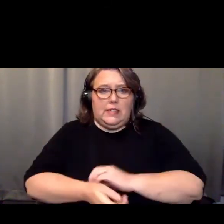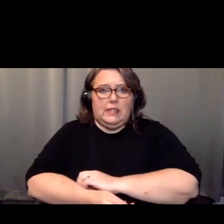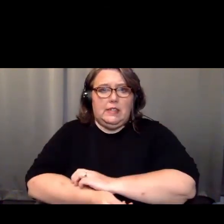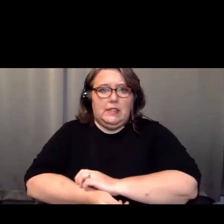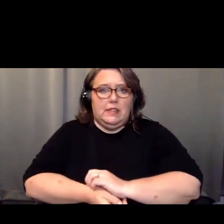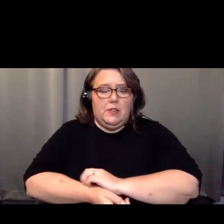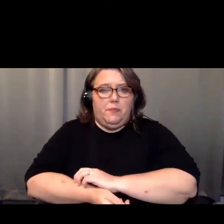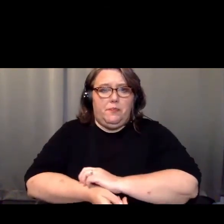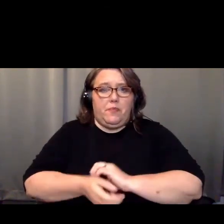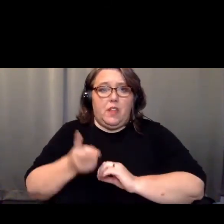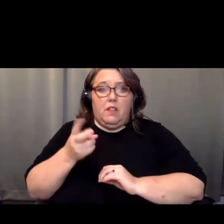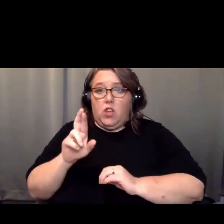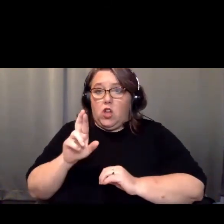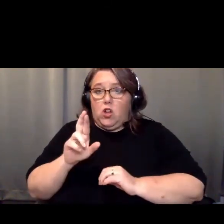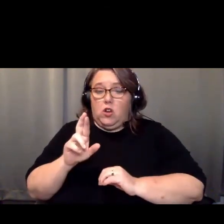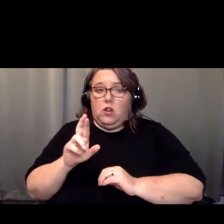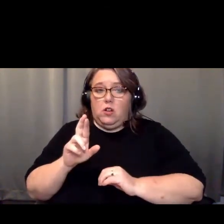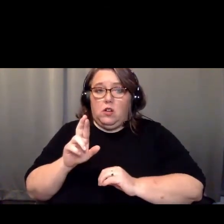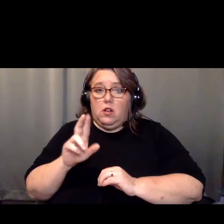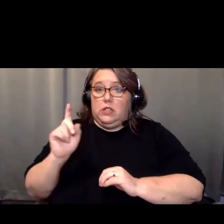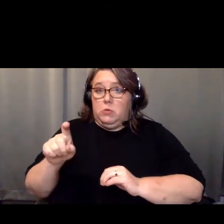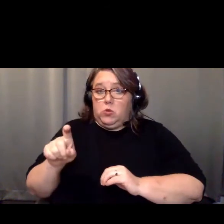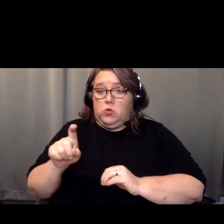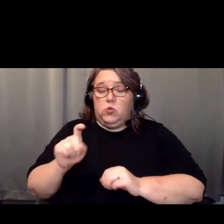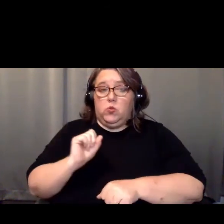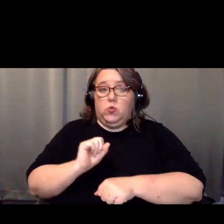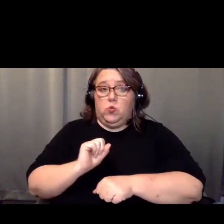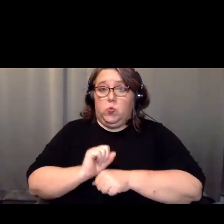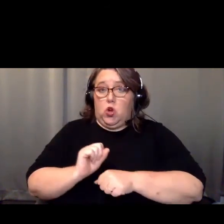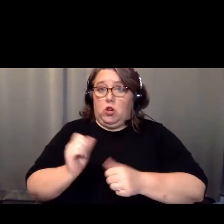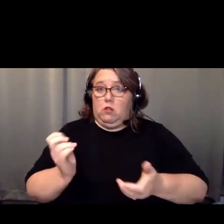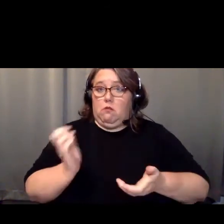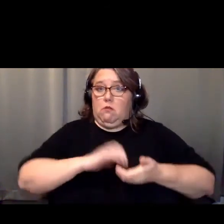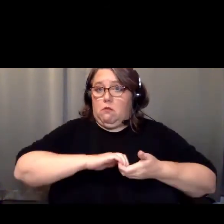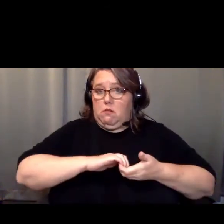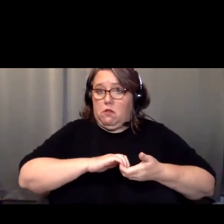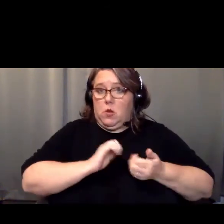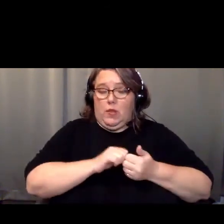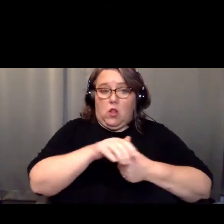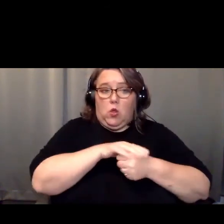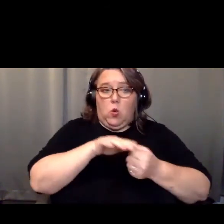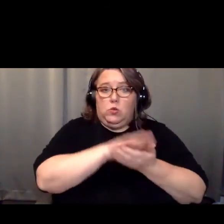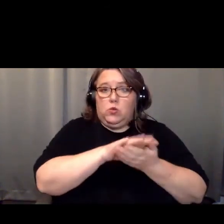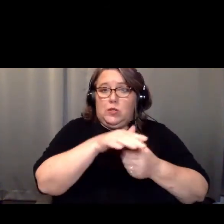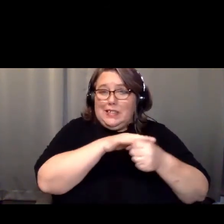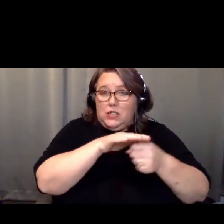Vocational rehabilitation is supposed to work in conjunction with local school districts to accomplish this,